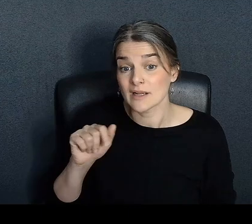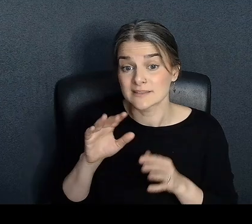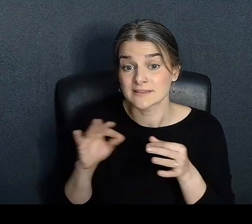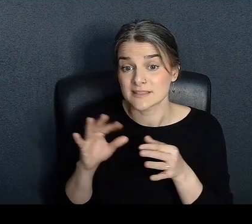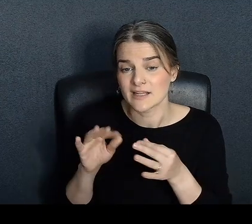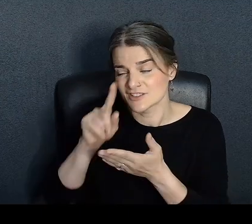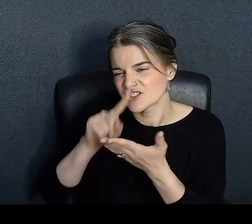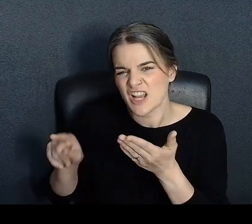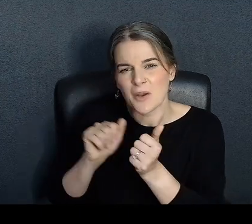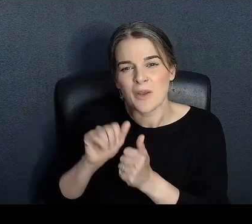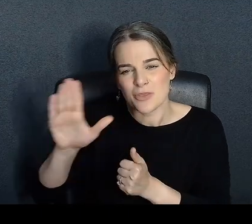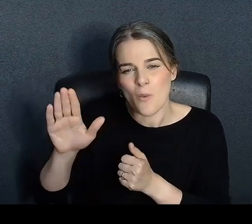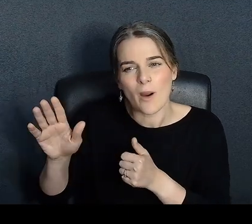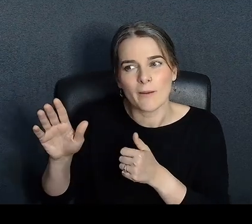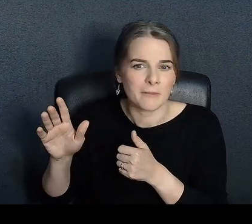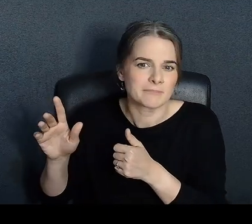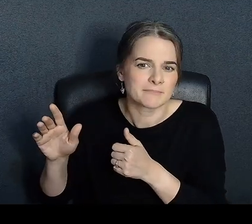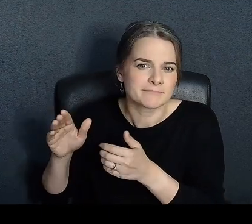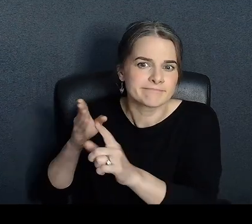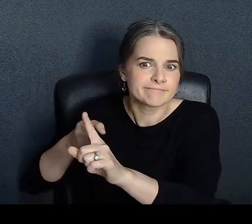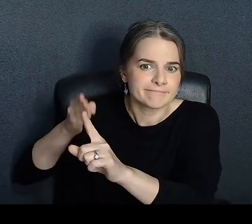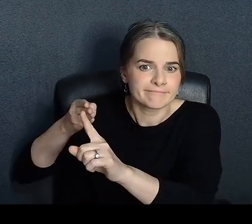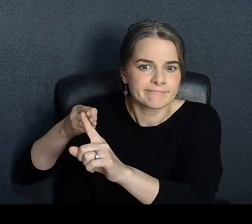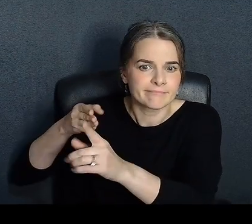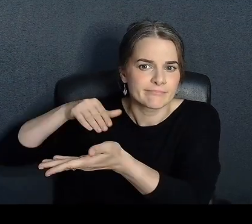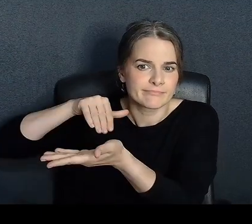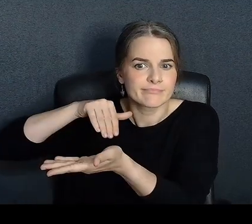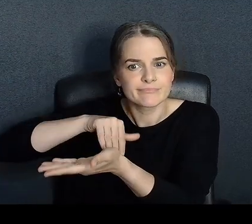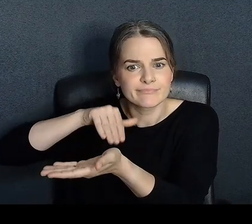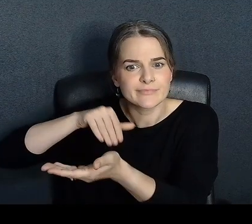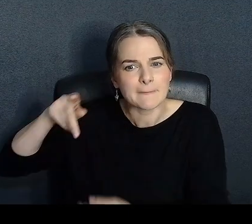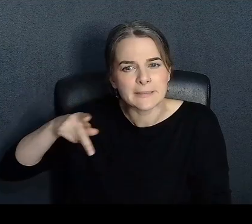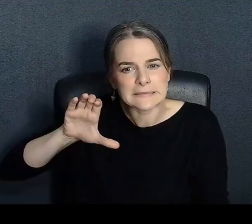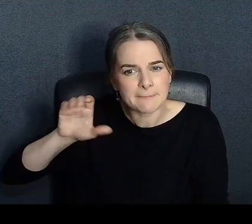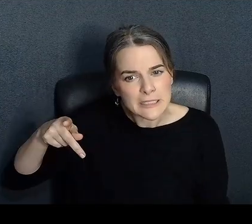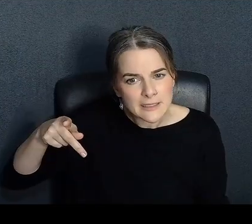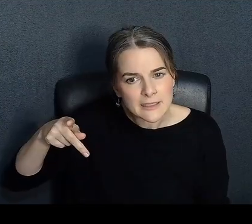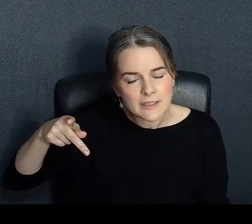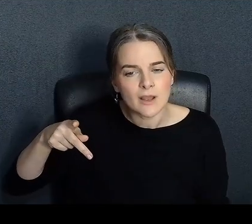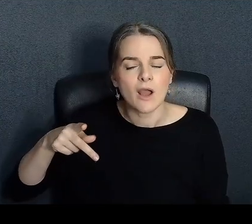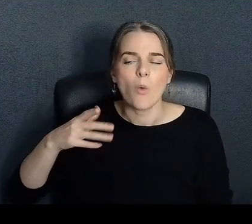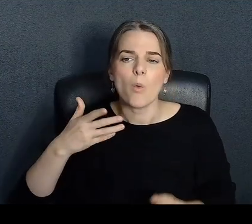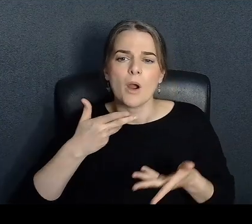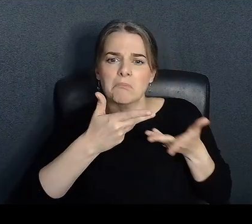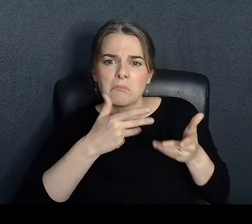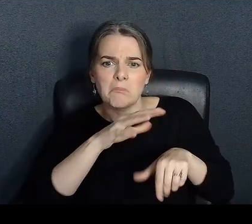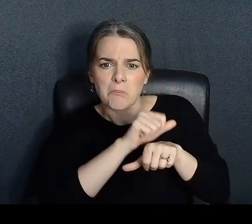And then they might make a referral to an audiologist and/or a speech language pathologist if you feel like there's a deficit there.